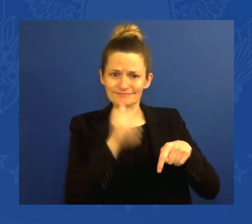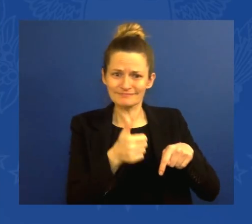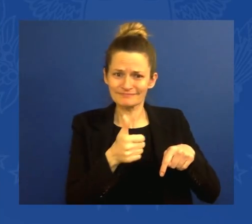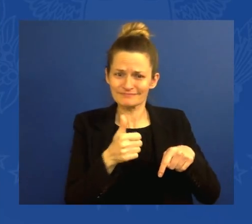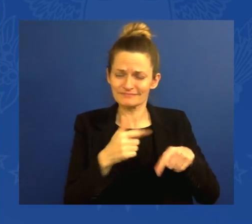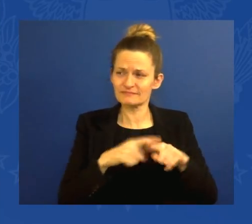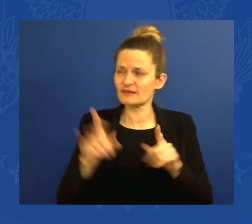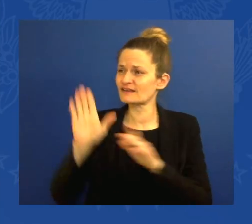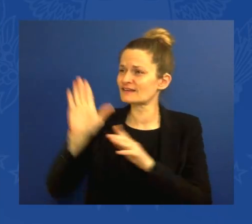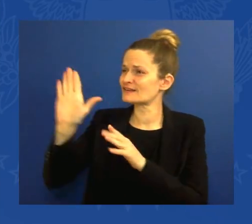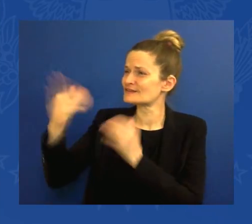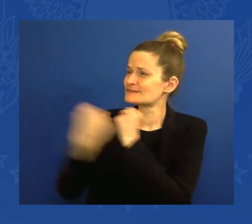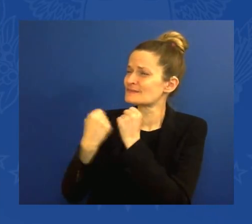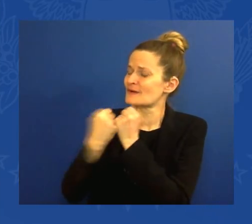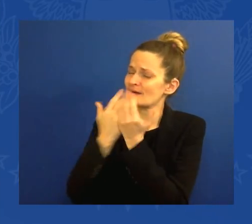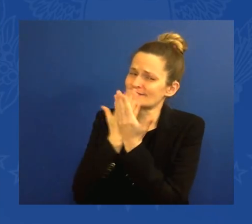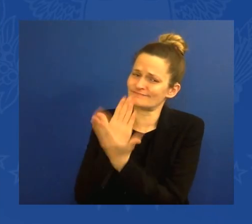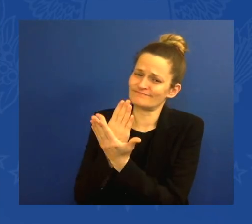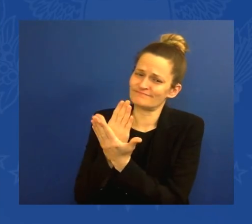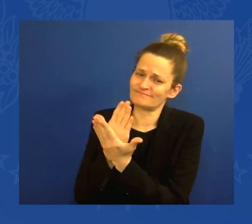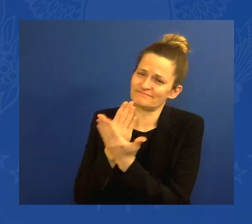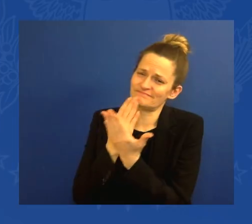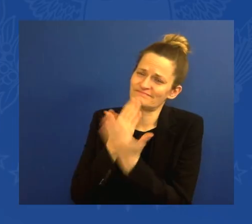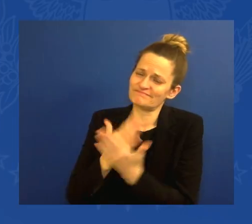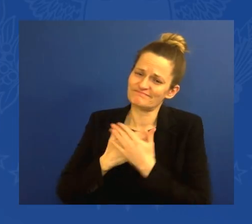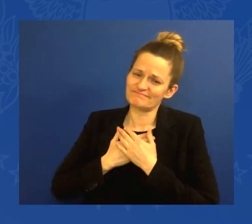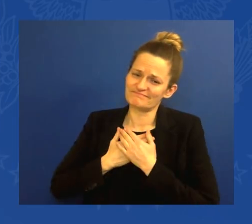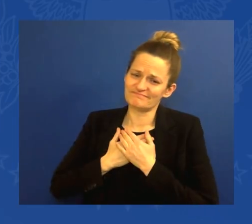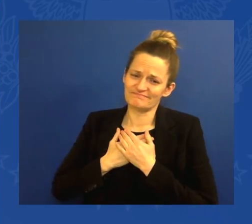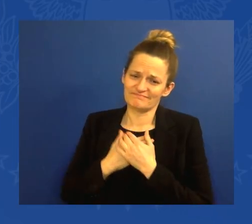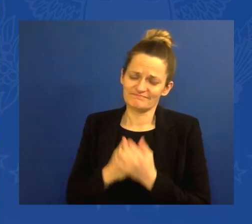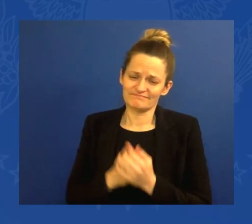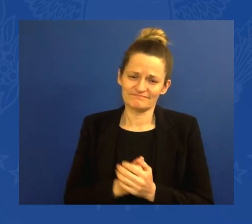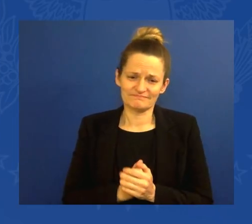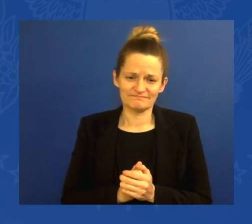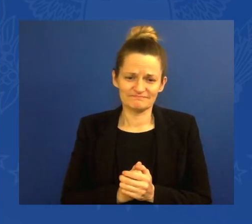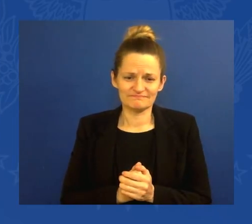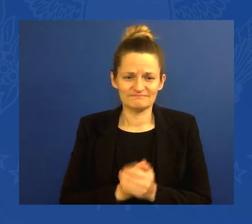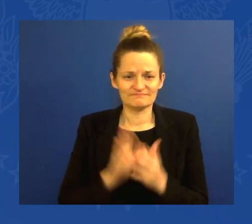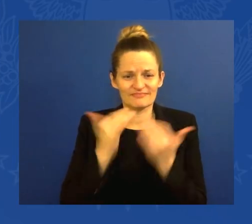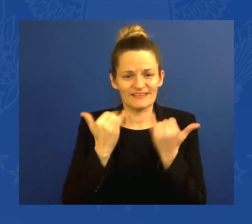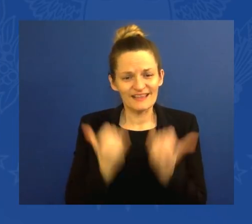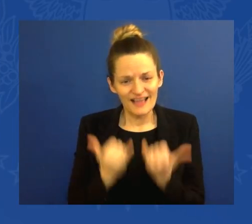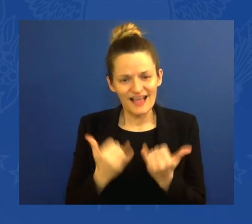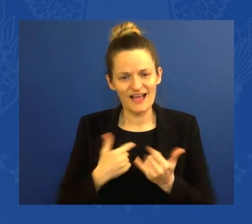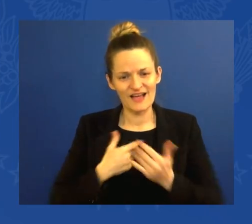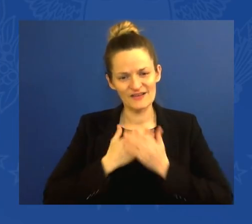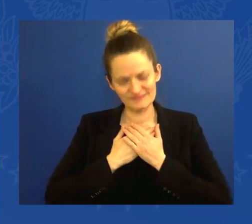And now it gives me great pleasure to introduce to you, the President of the United States.